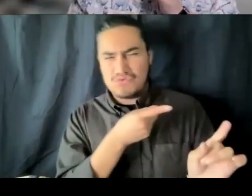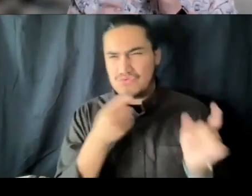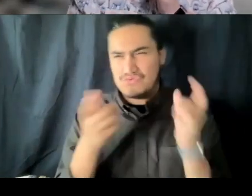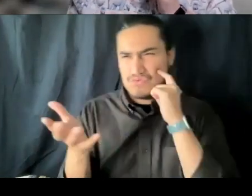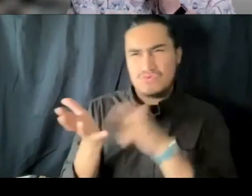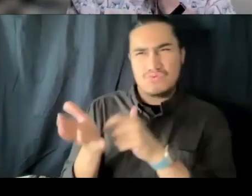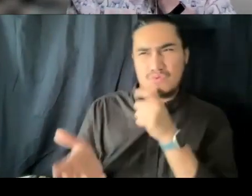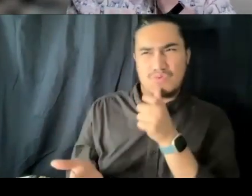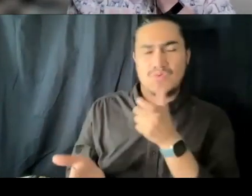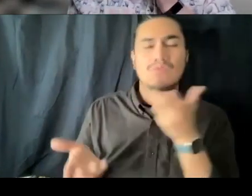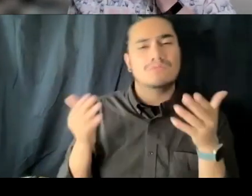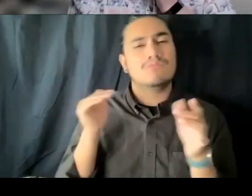So those reminders can be helpful.